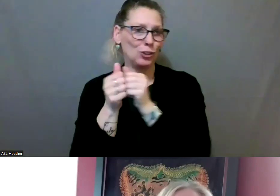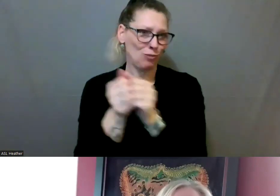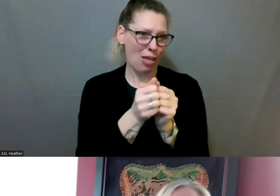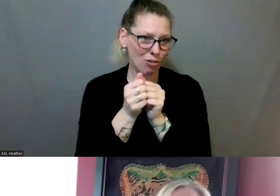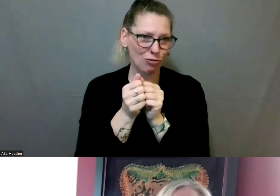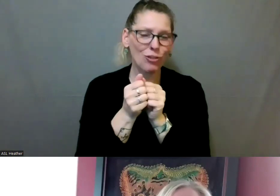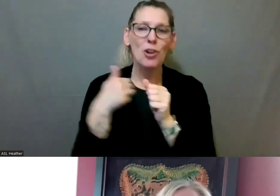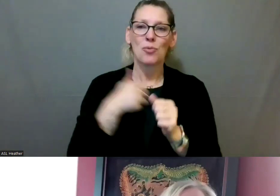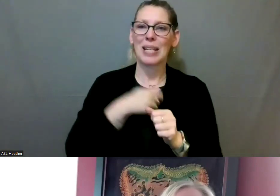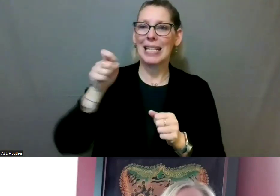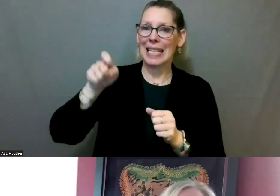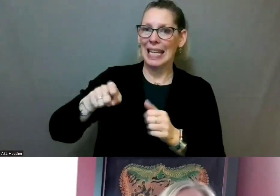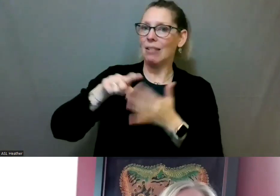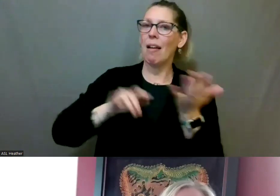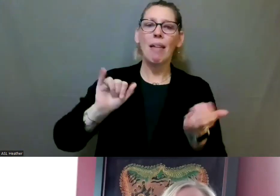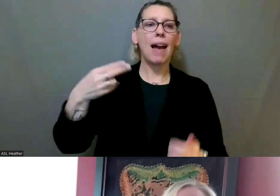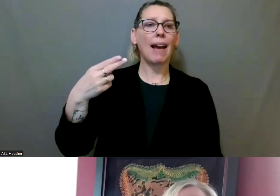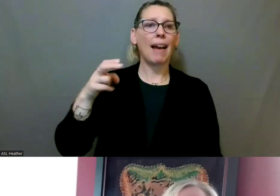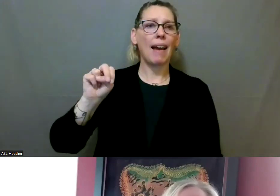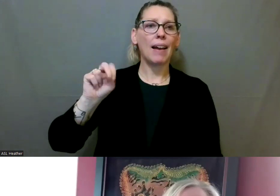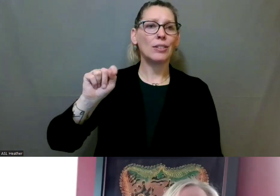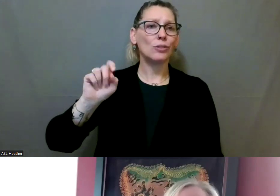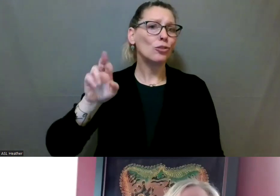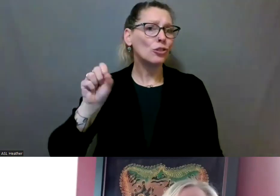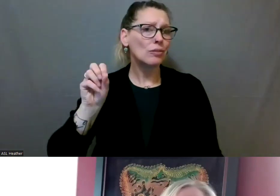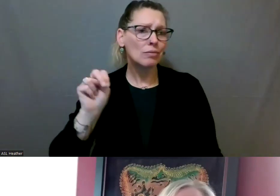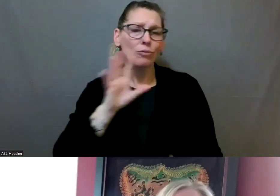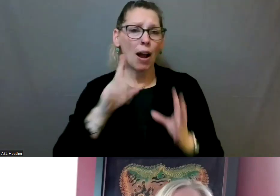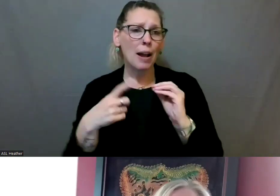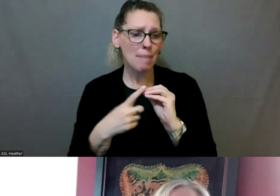want to give like Henterson talked about - students opportunity in the decision-